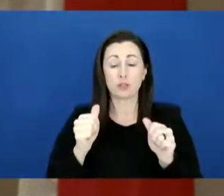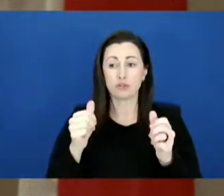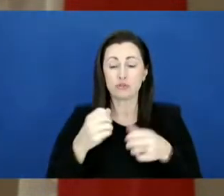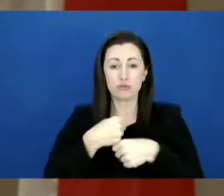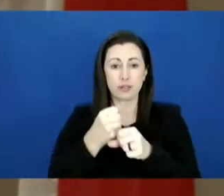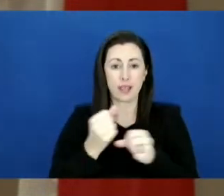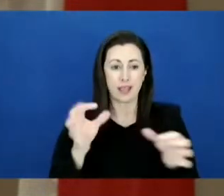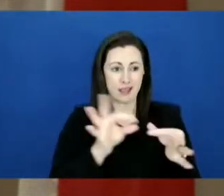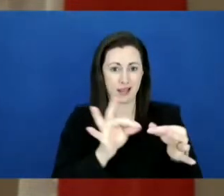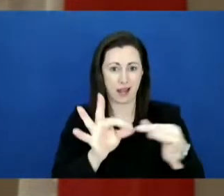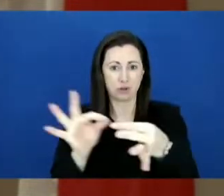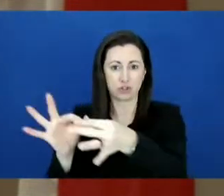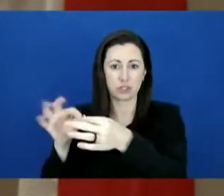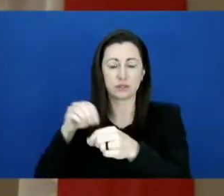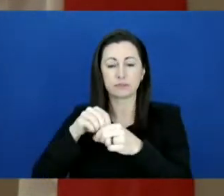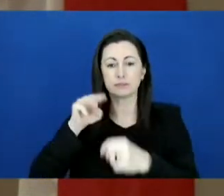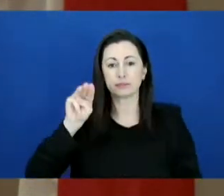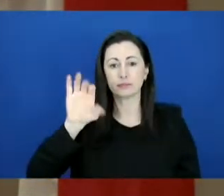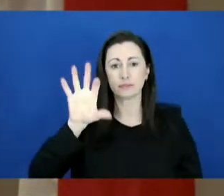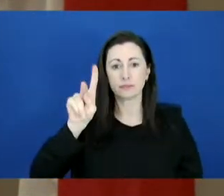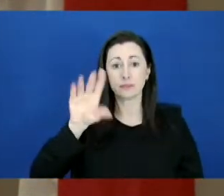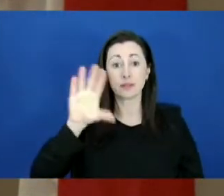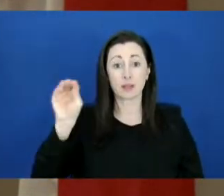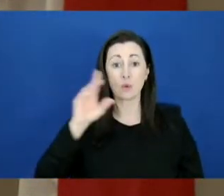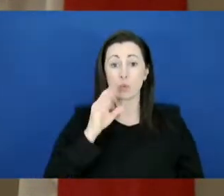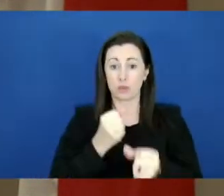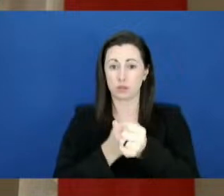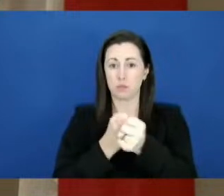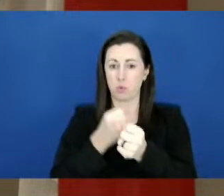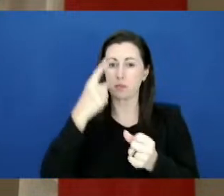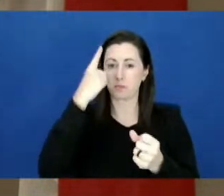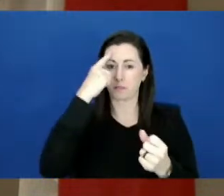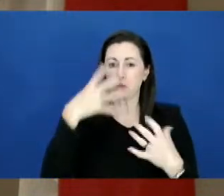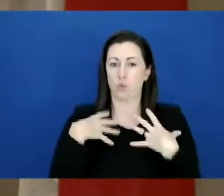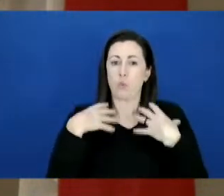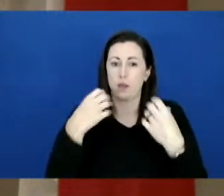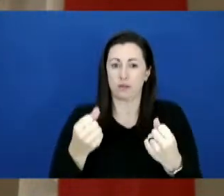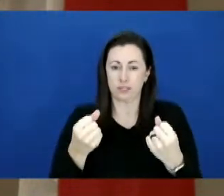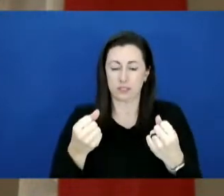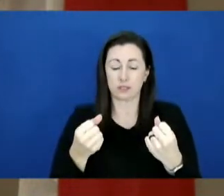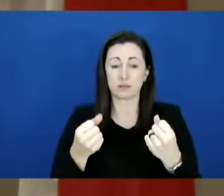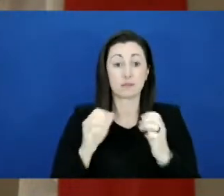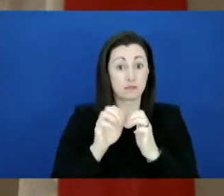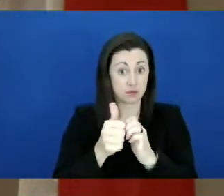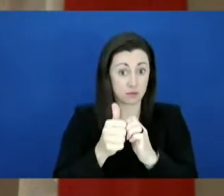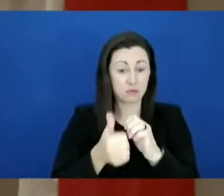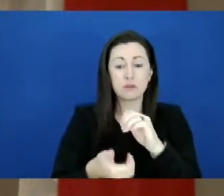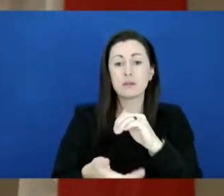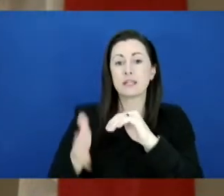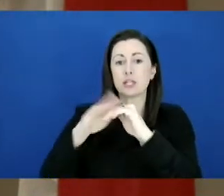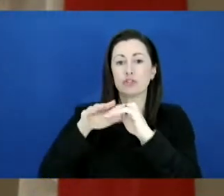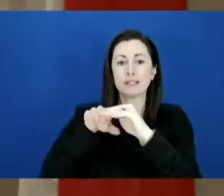WELL. AND WHEREAS, WE STRIVE TO CREATE